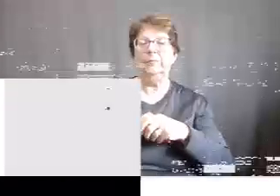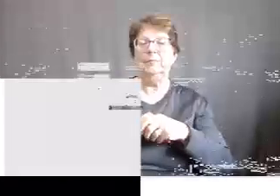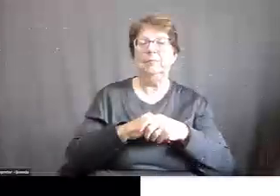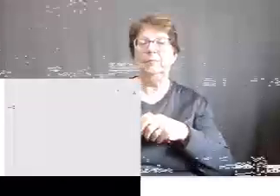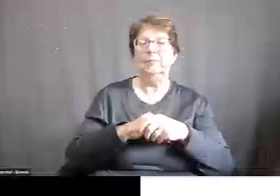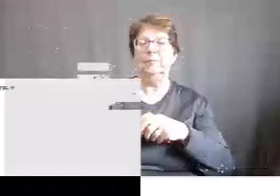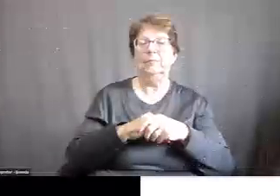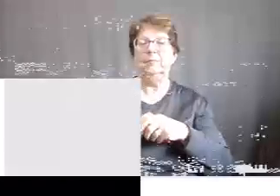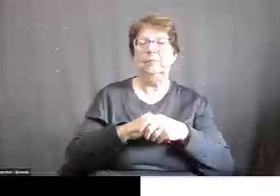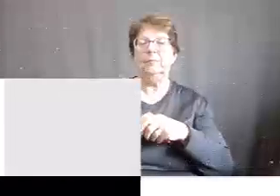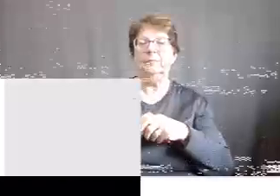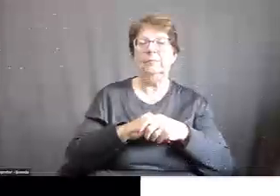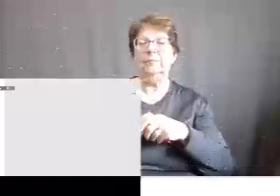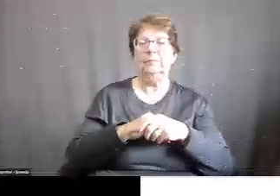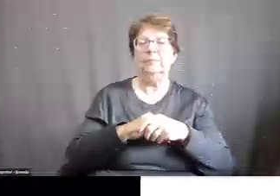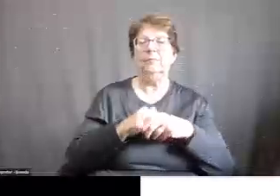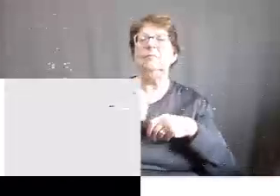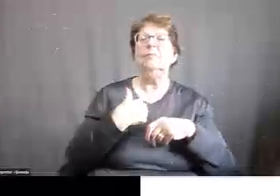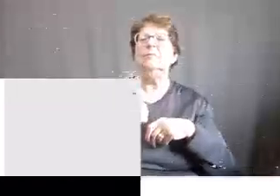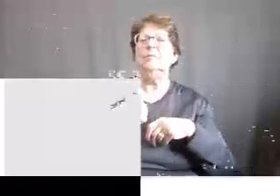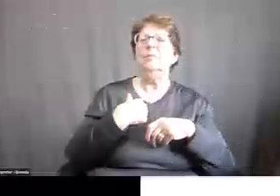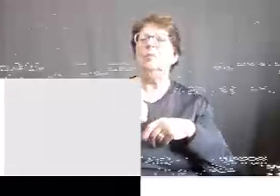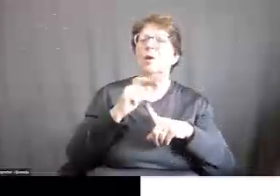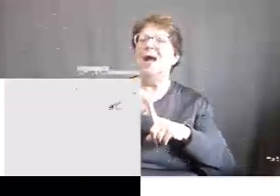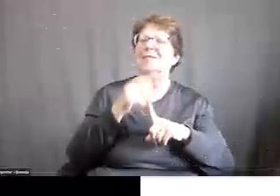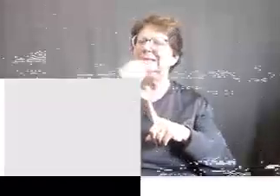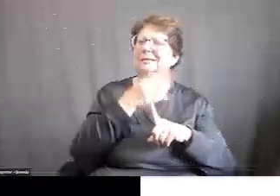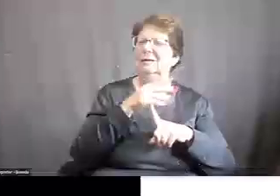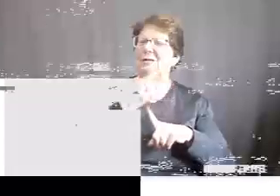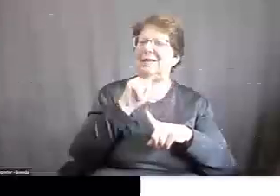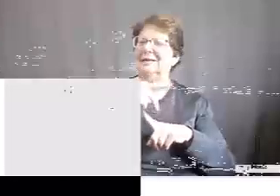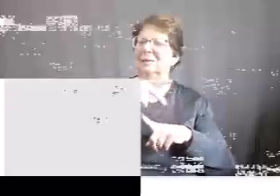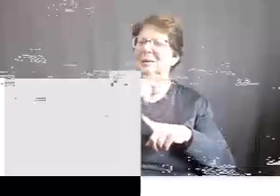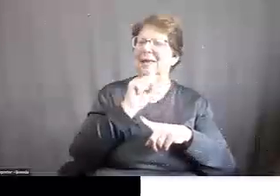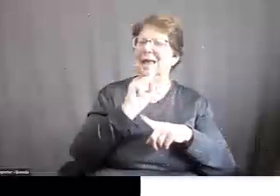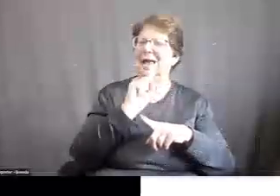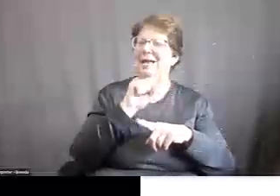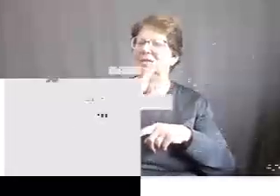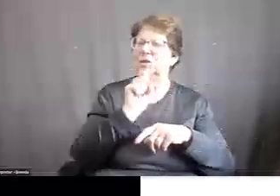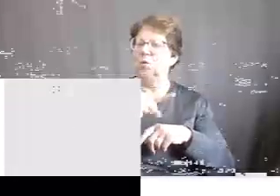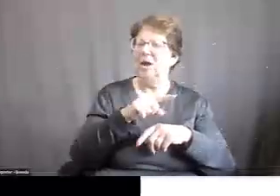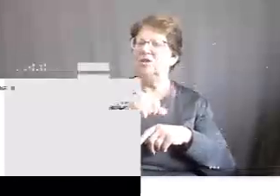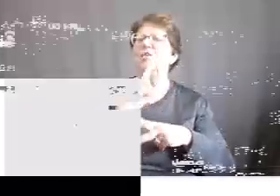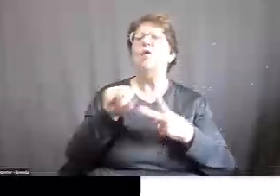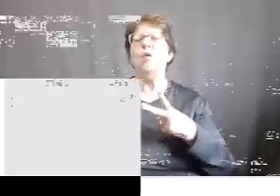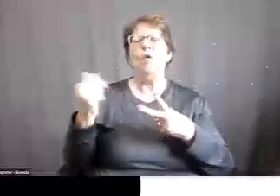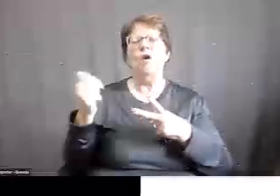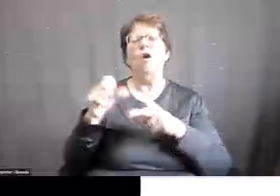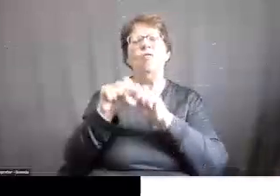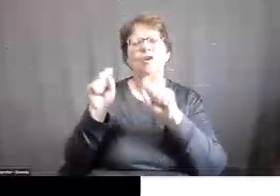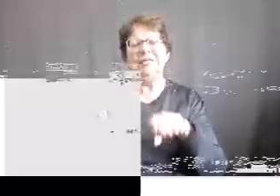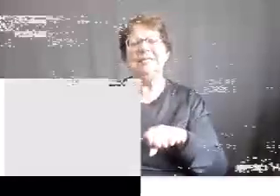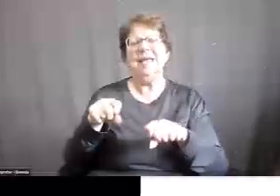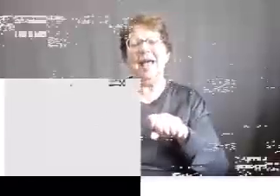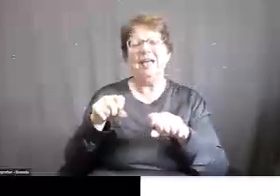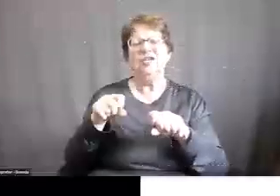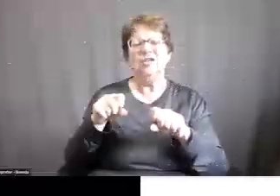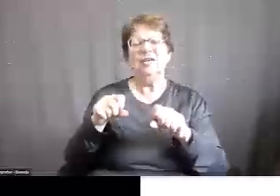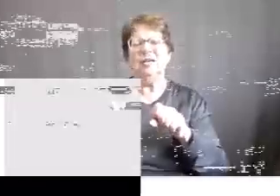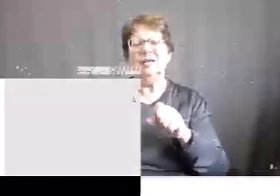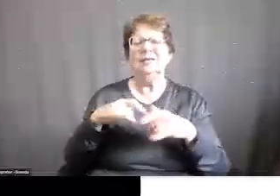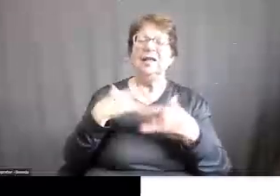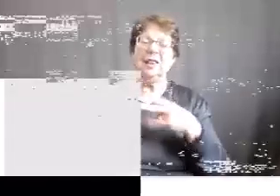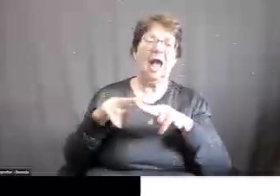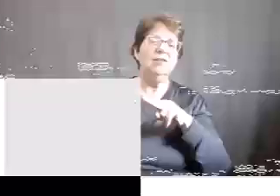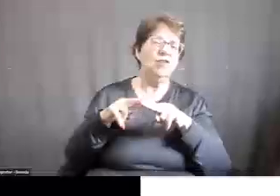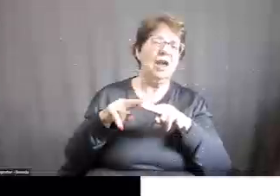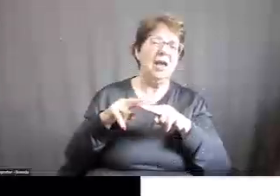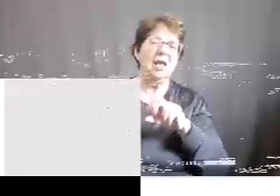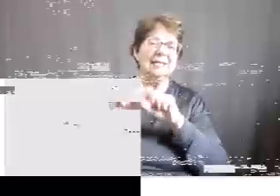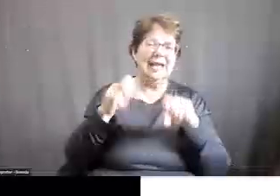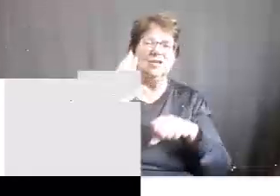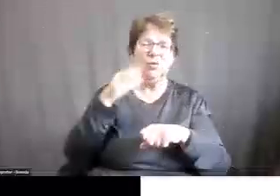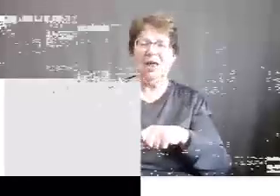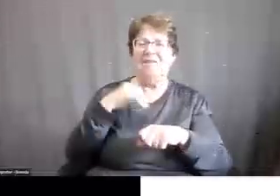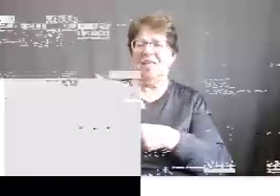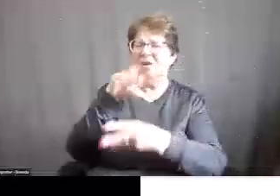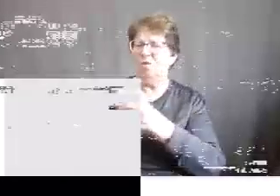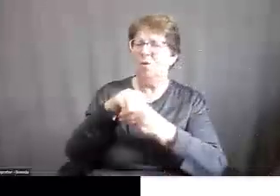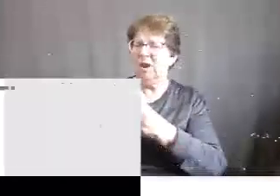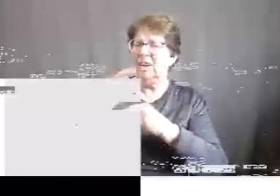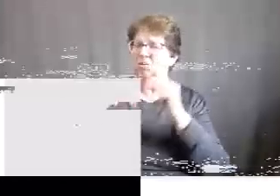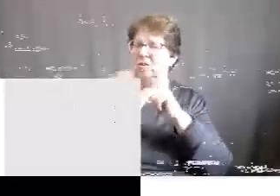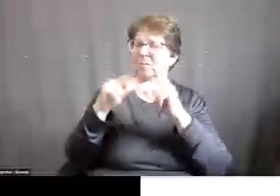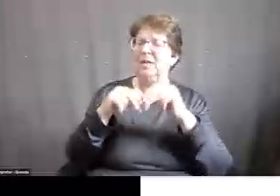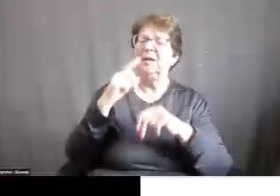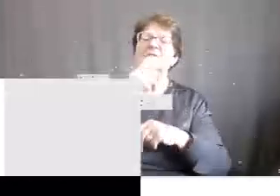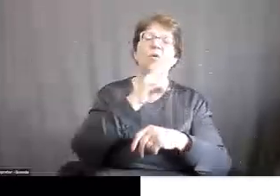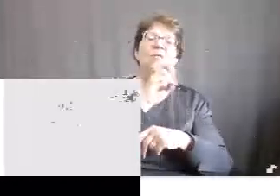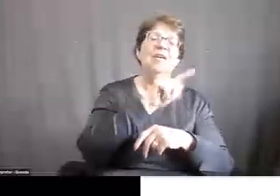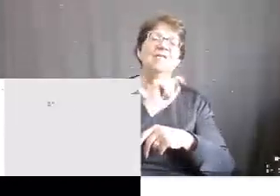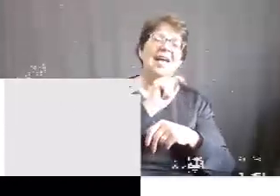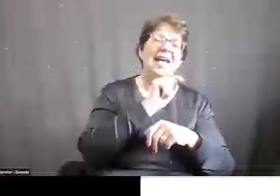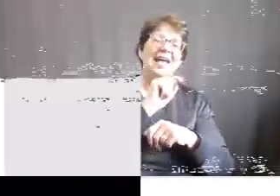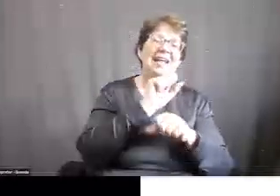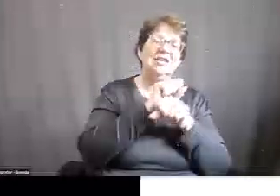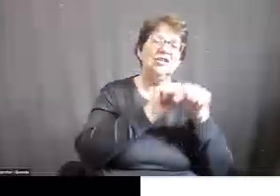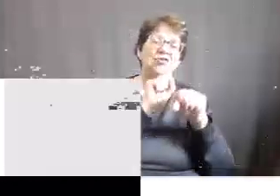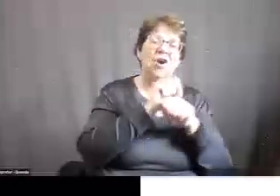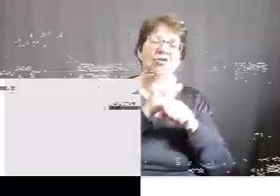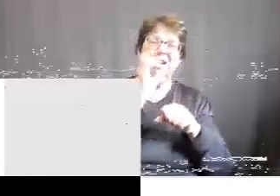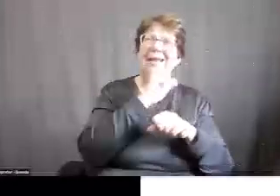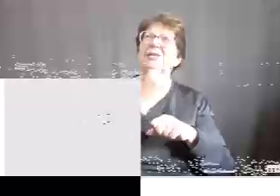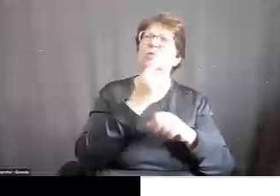Boardroom: I'm gonna have to come back to you on the TPSS question. There are other stations and, you know, light rail stations that would have that incorporated into the building. For the vent structure, kind of, I guess, one of the important points there is